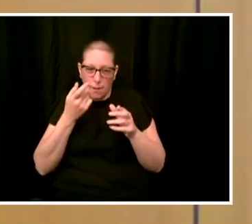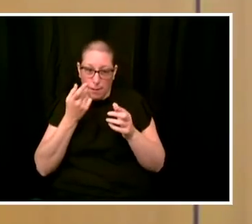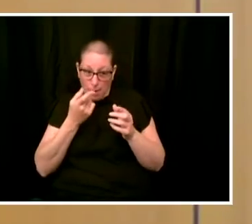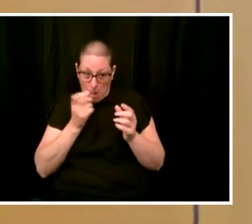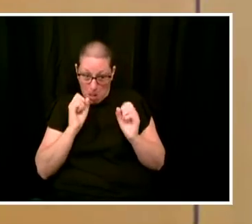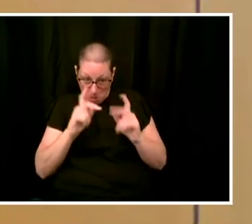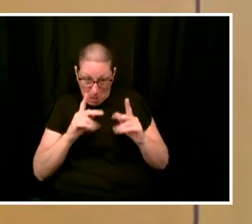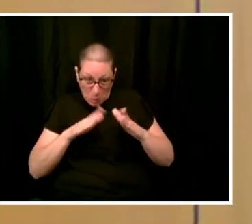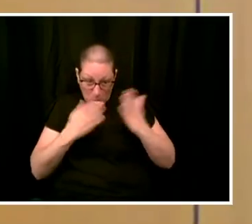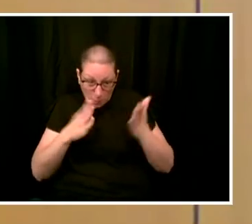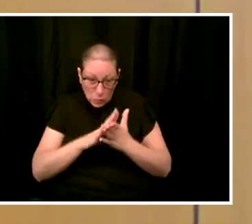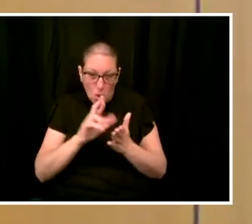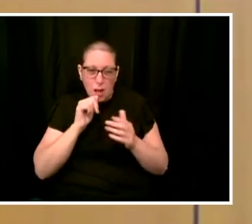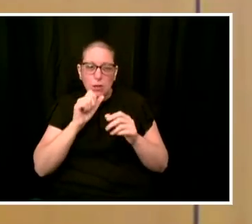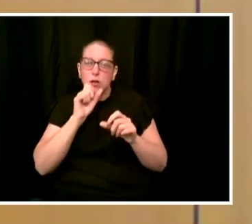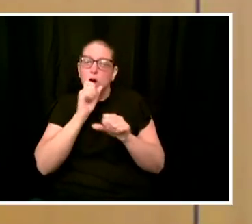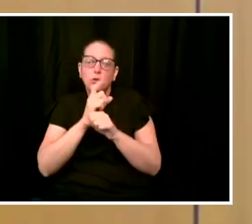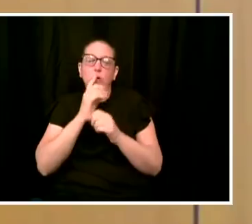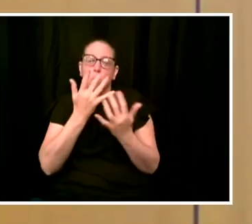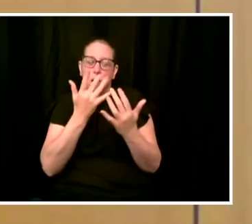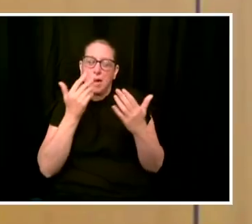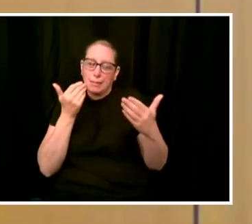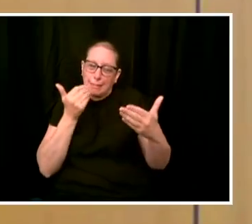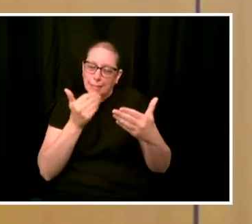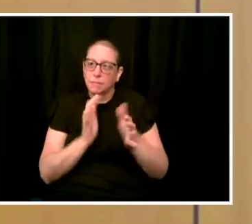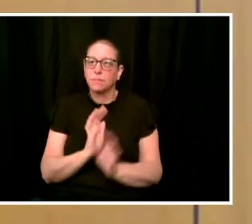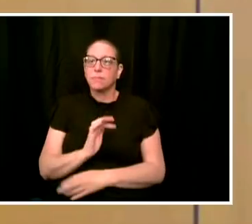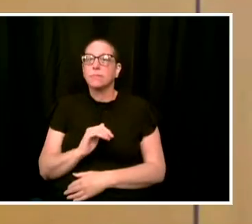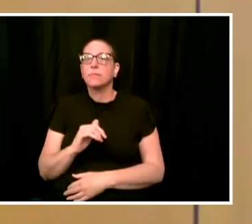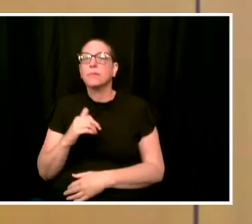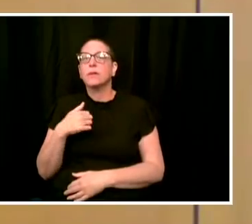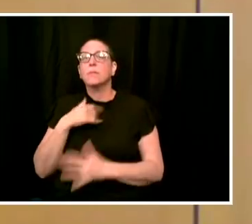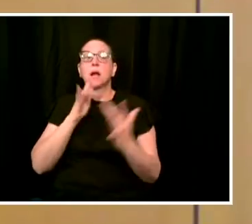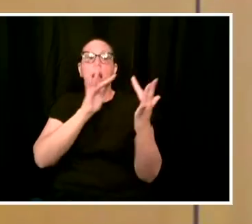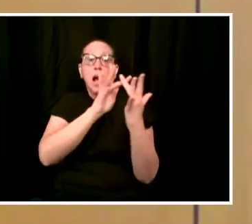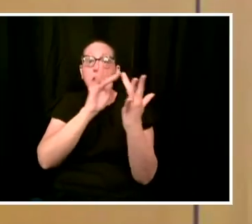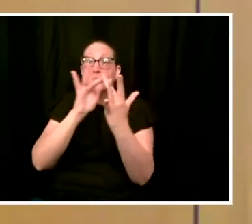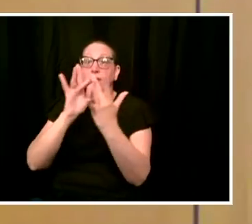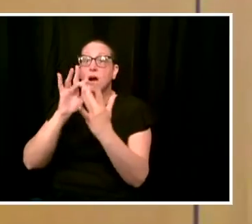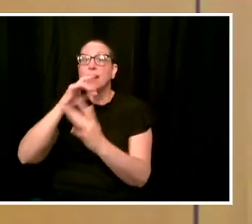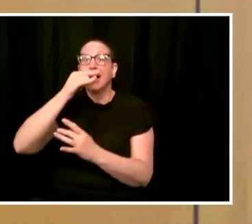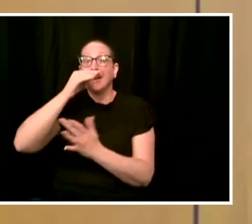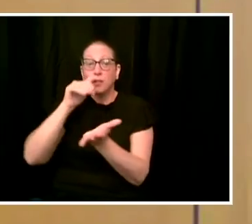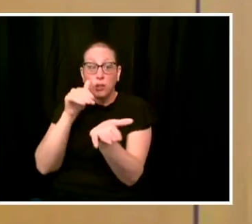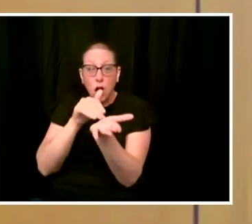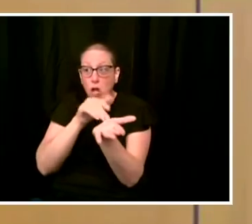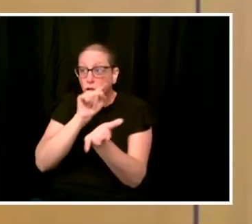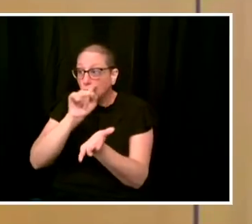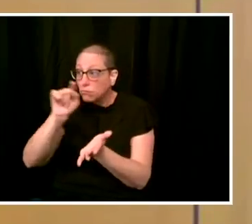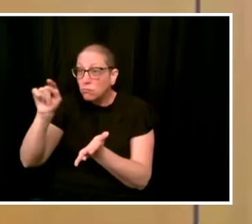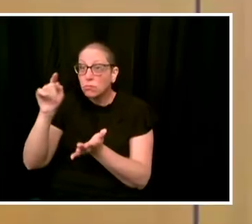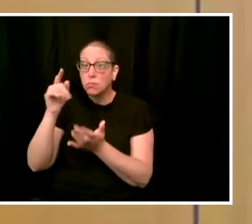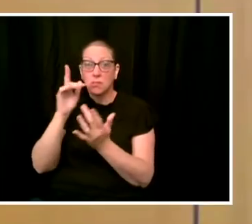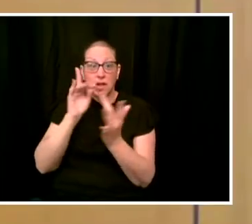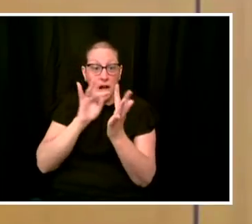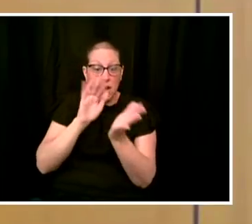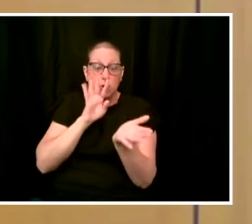IDALY BASIS,